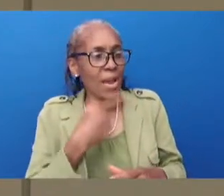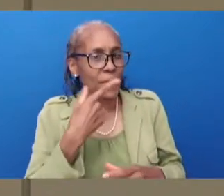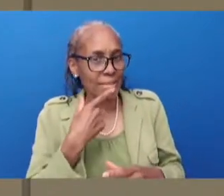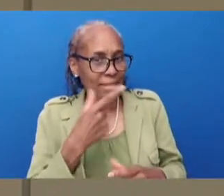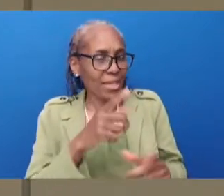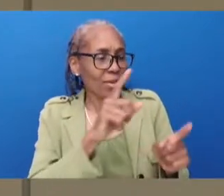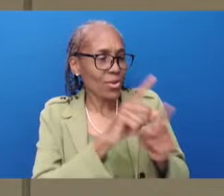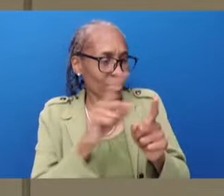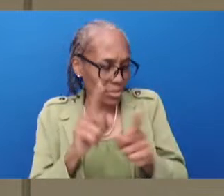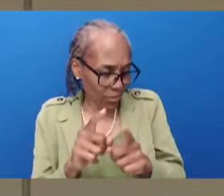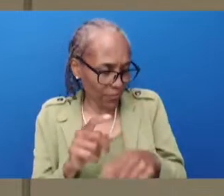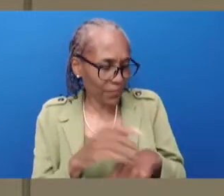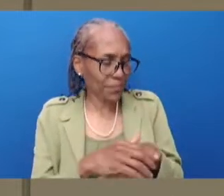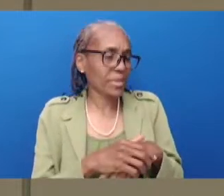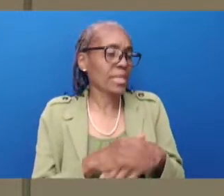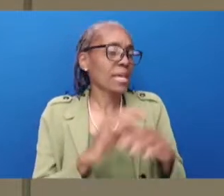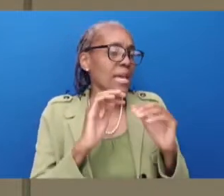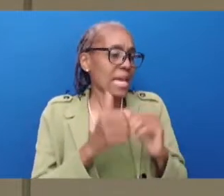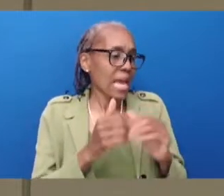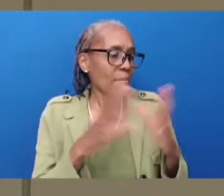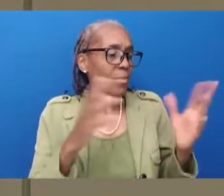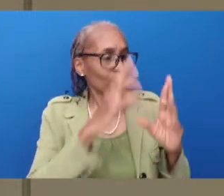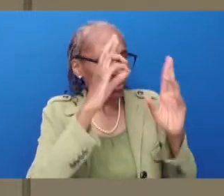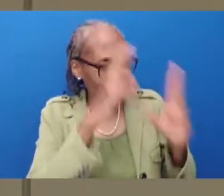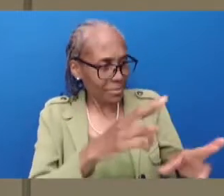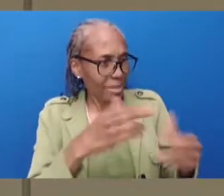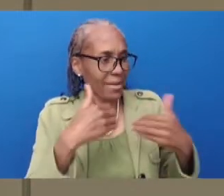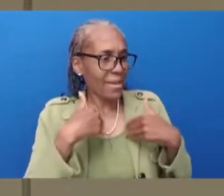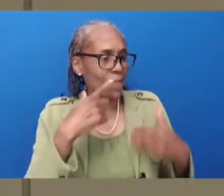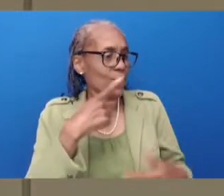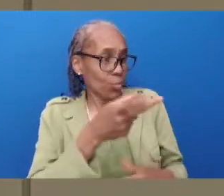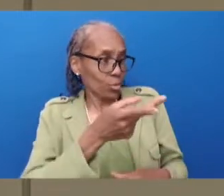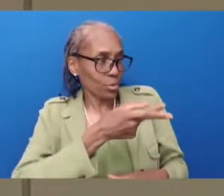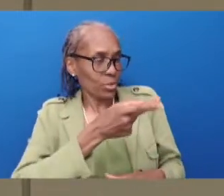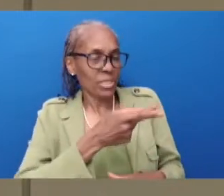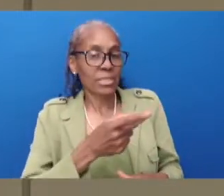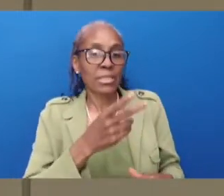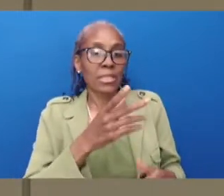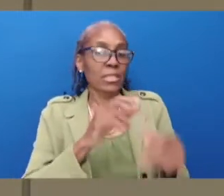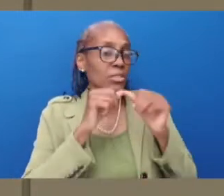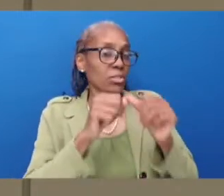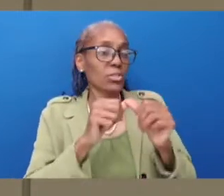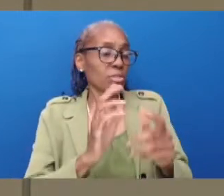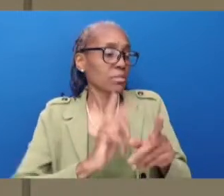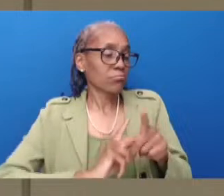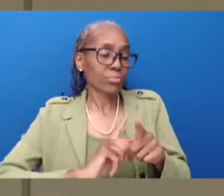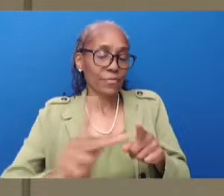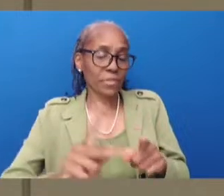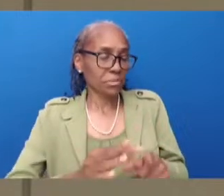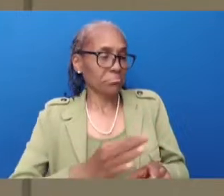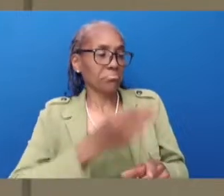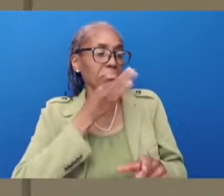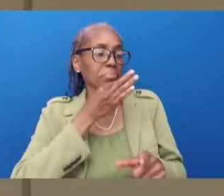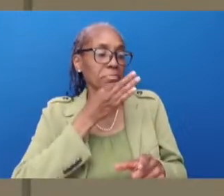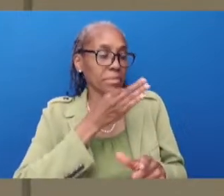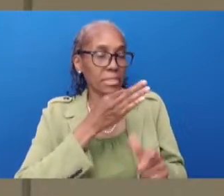HANG ON, I WANT TO SAY SOMETHING.